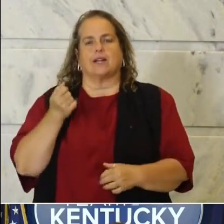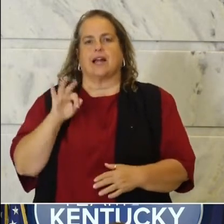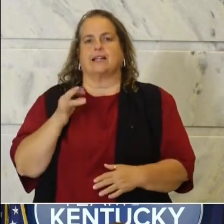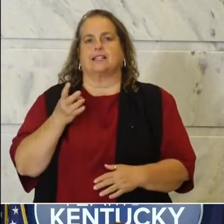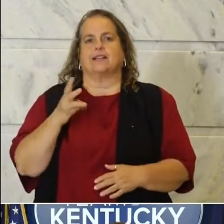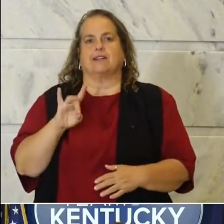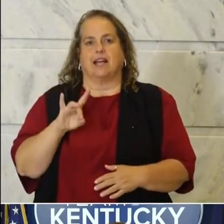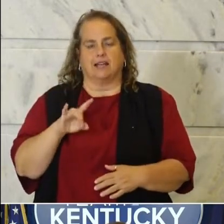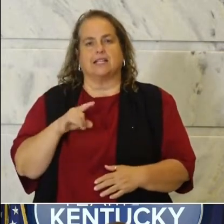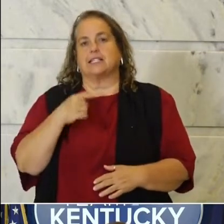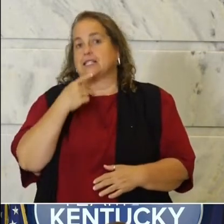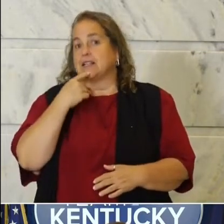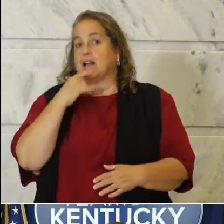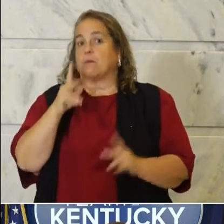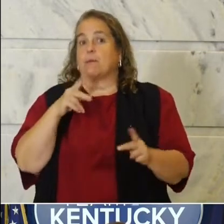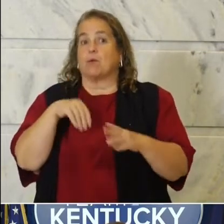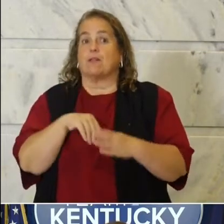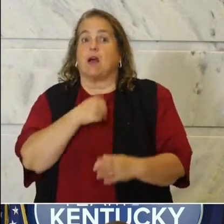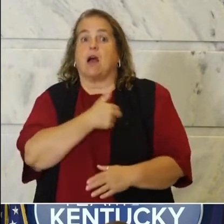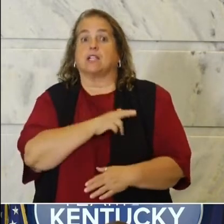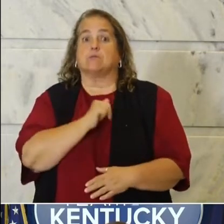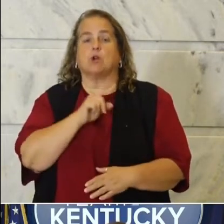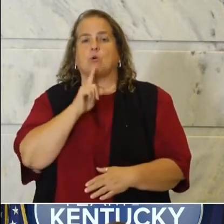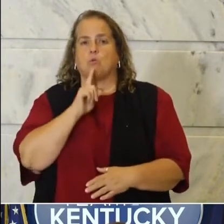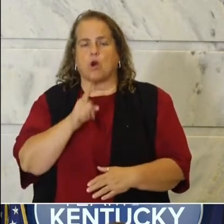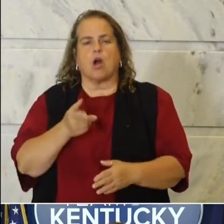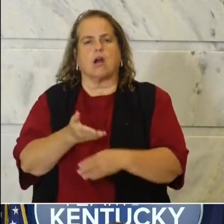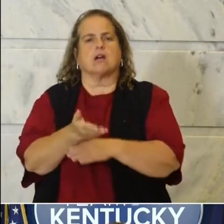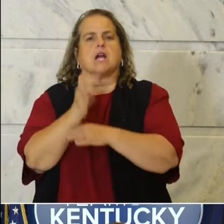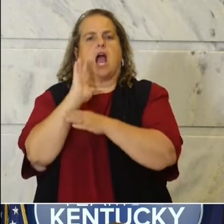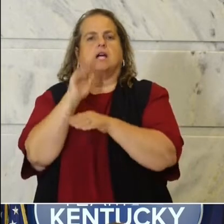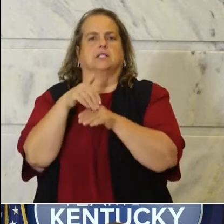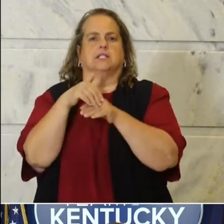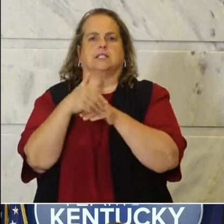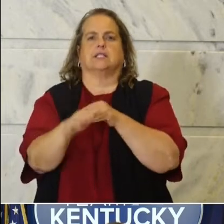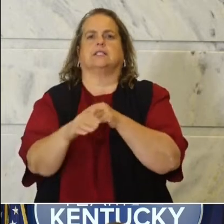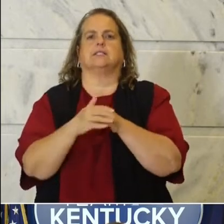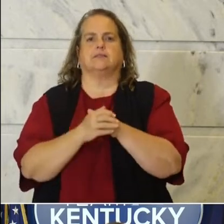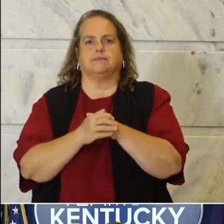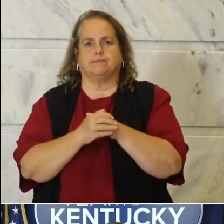said those in the hospital were God sent. Rhonda is now looking forward to